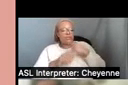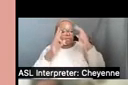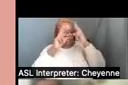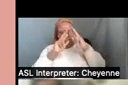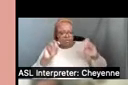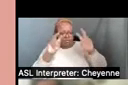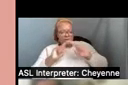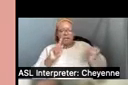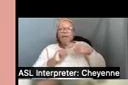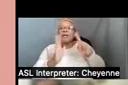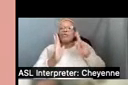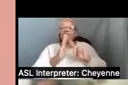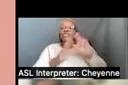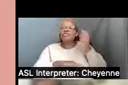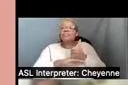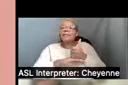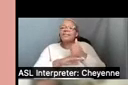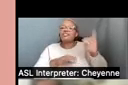research-based journalistic practice as kind of a foundation.